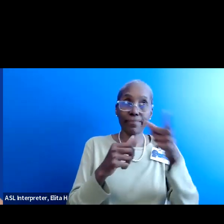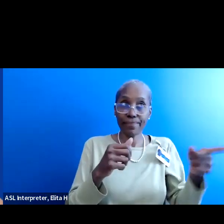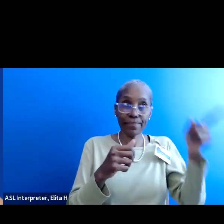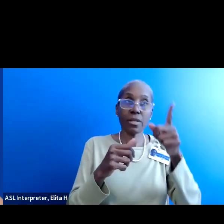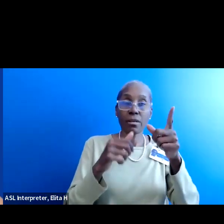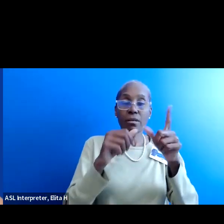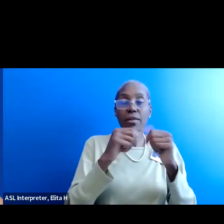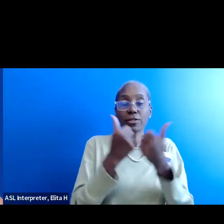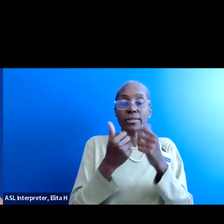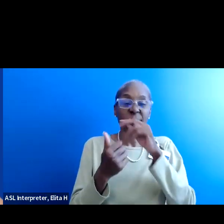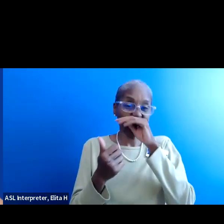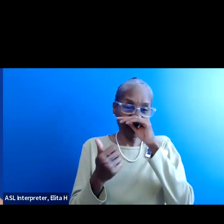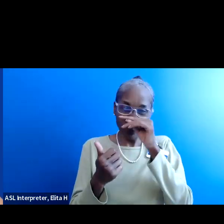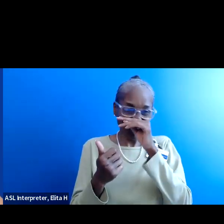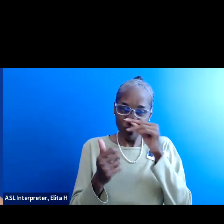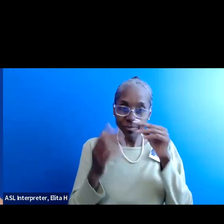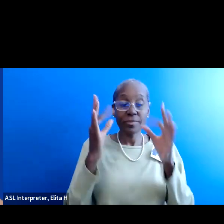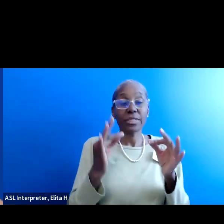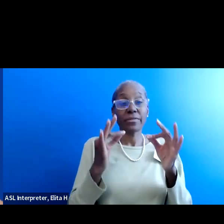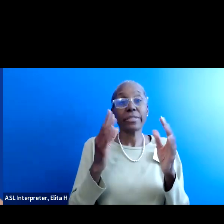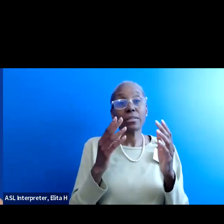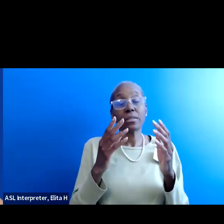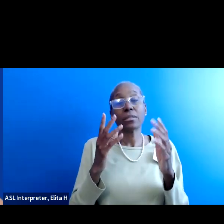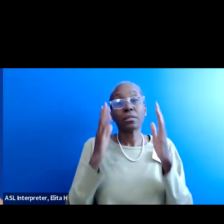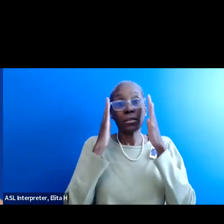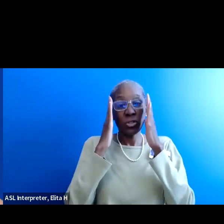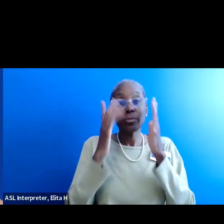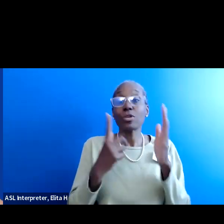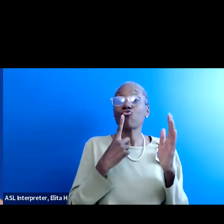So there's definitely some indicators that should serve as red flags of significant